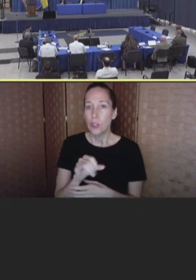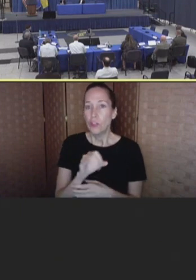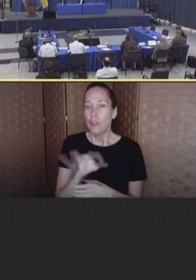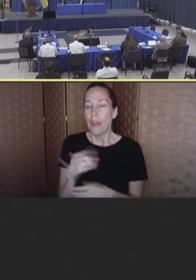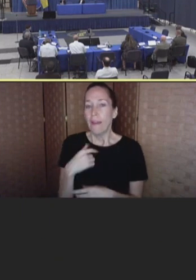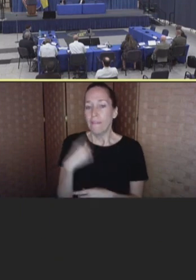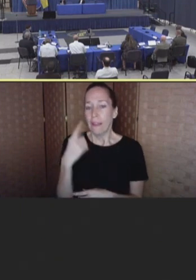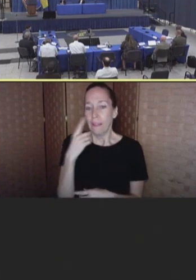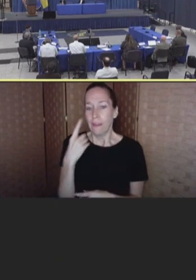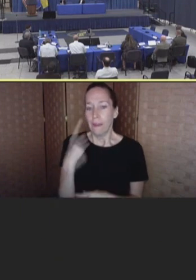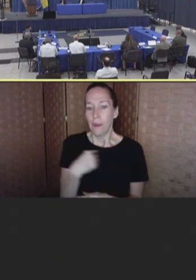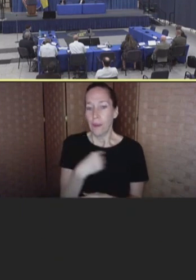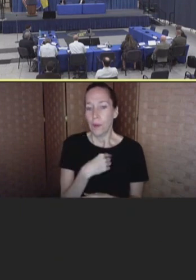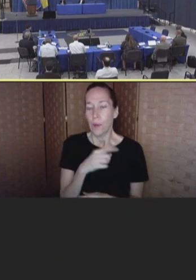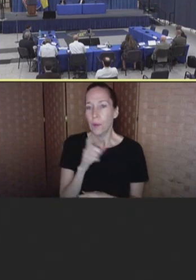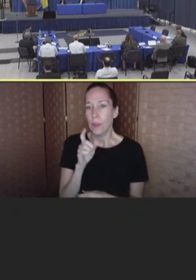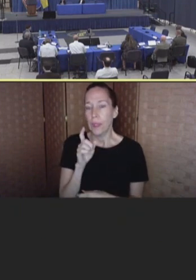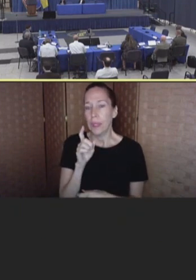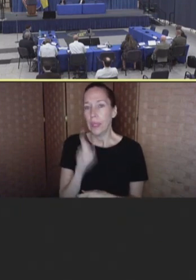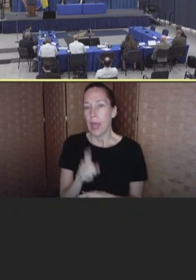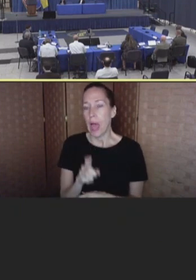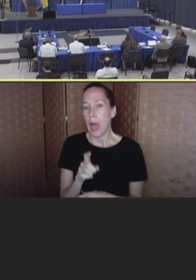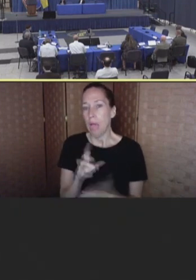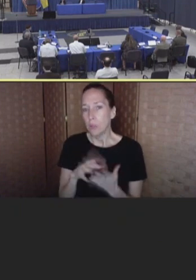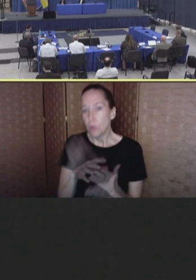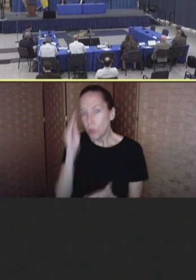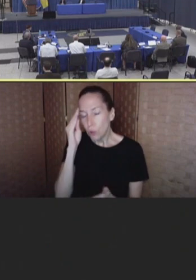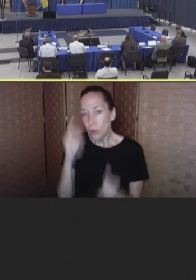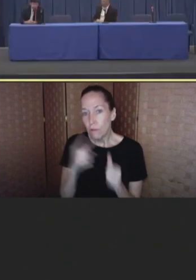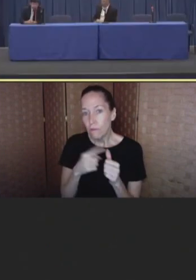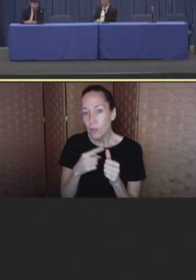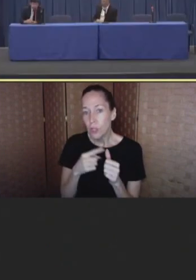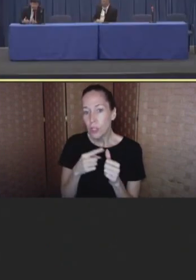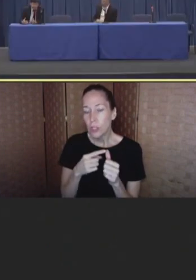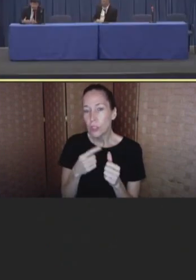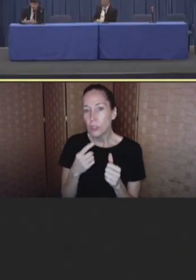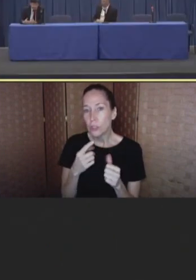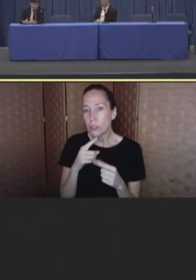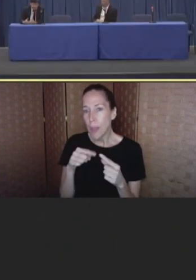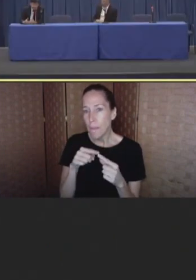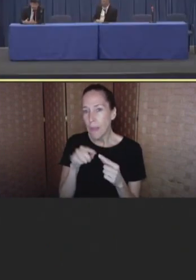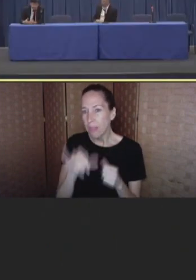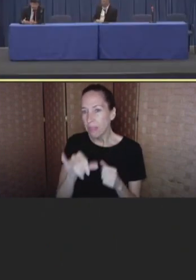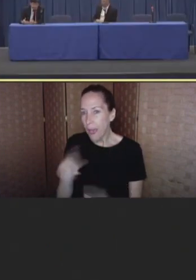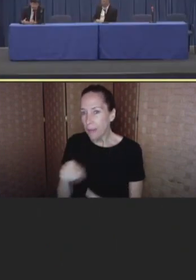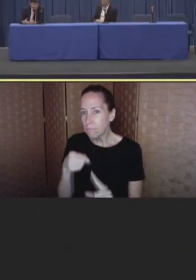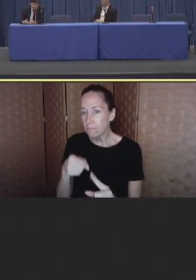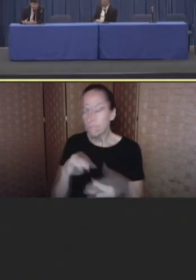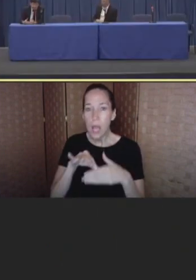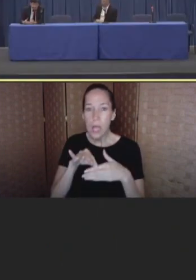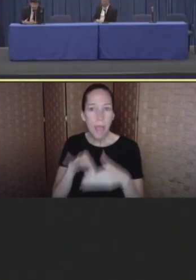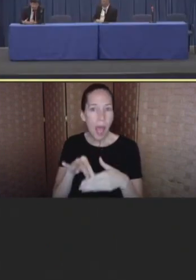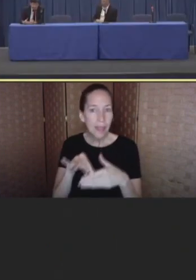of what the content of that initiative consists of; but just assuming kind of historically,